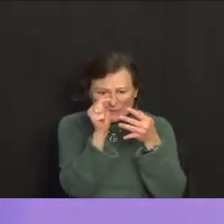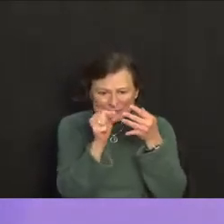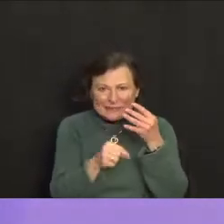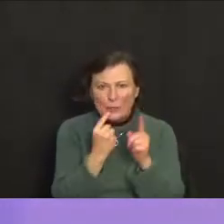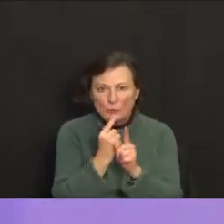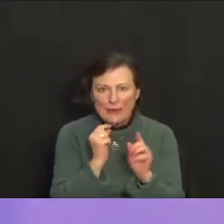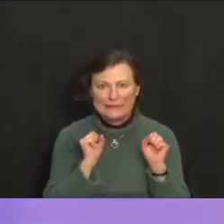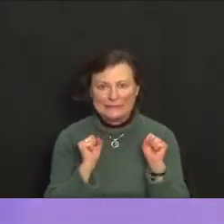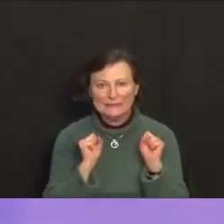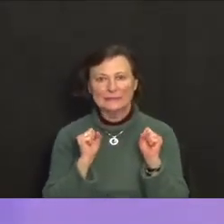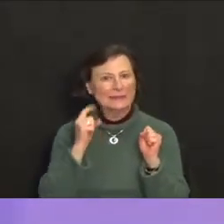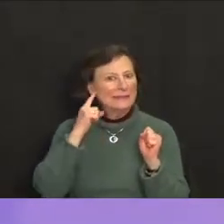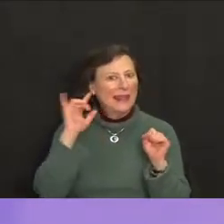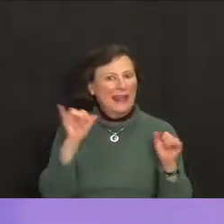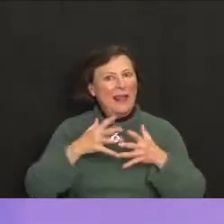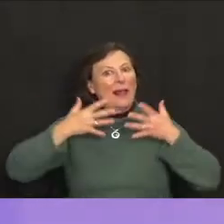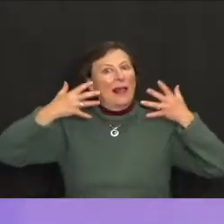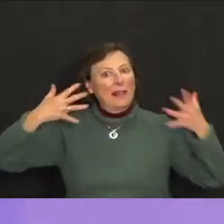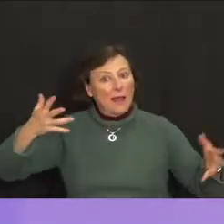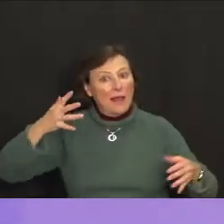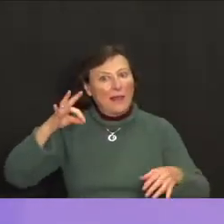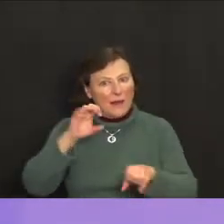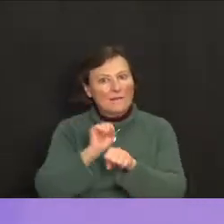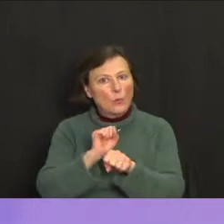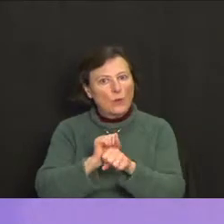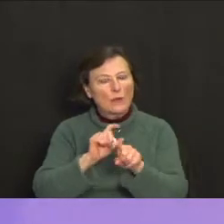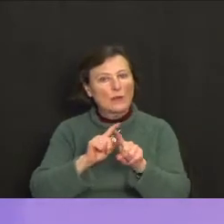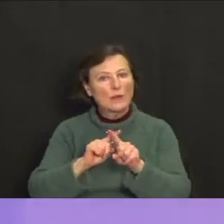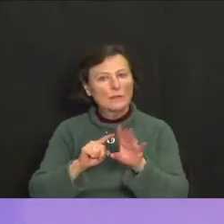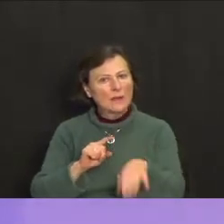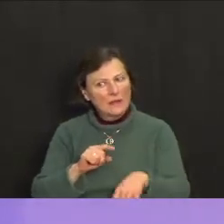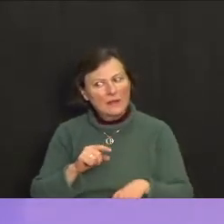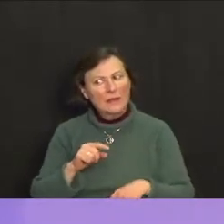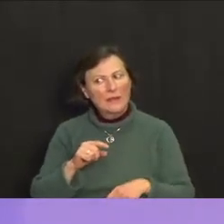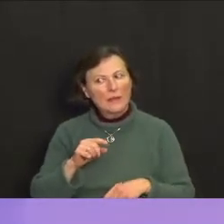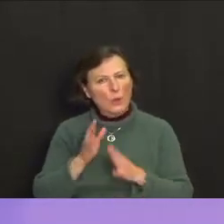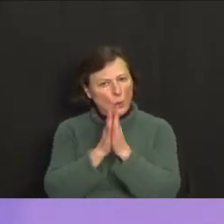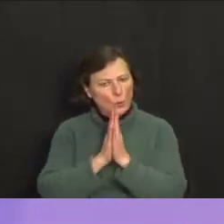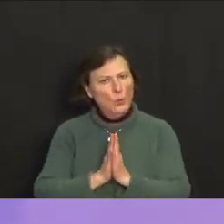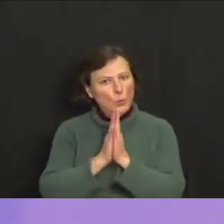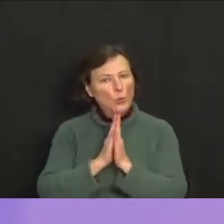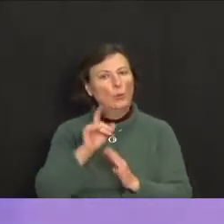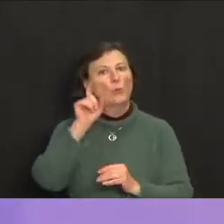That sounds like a lot of work, but hey! I thought that worship was supposed to be about taking some